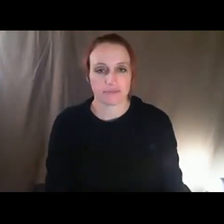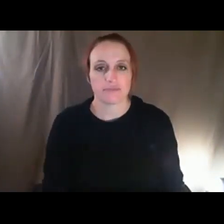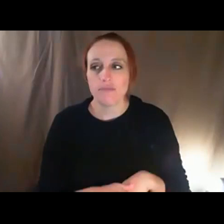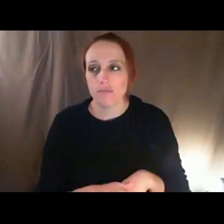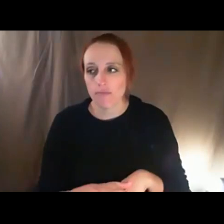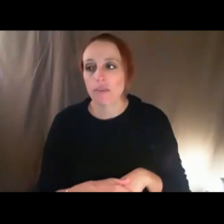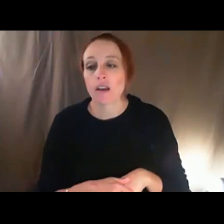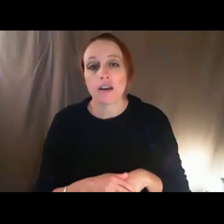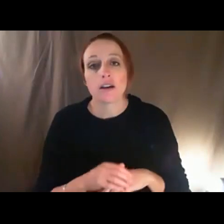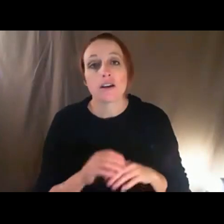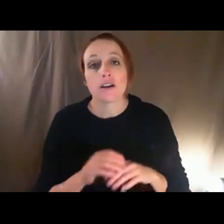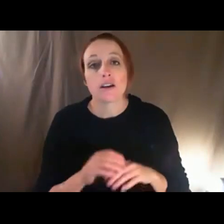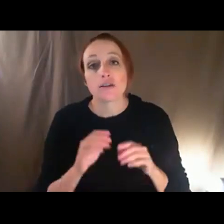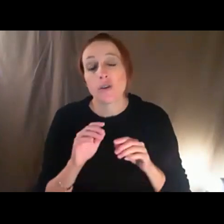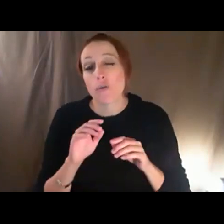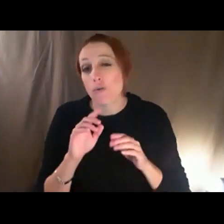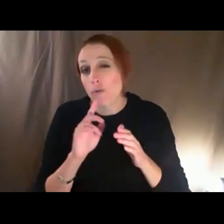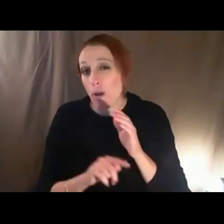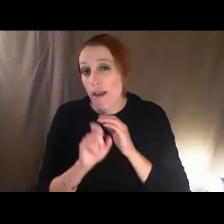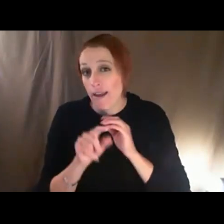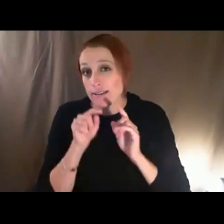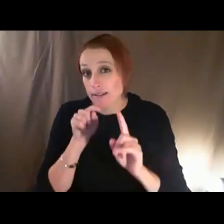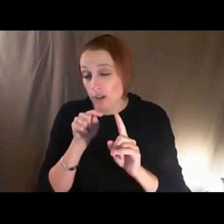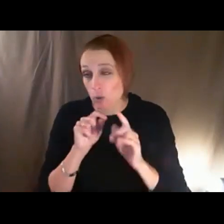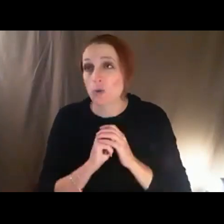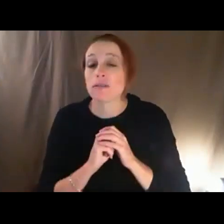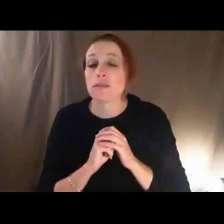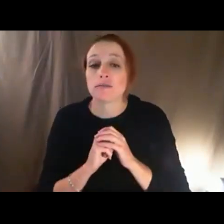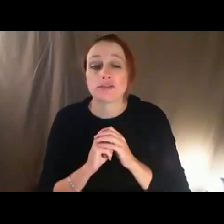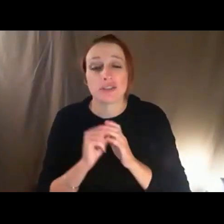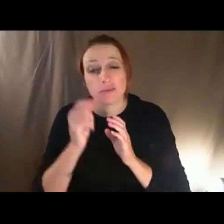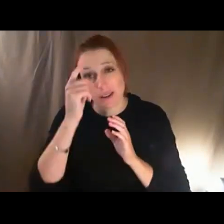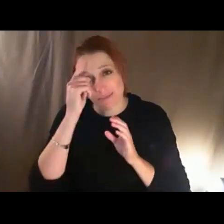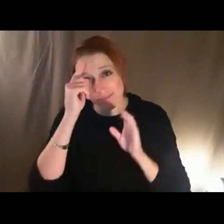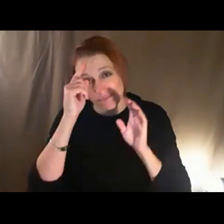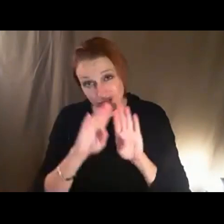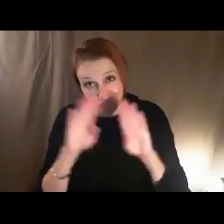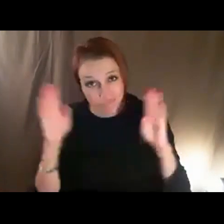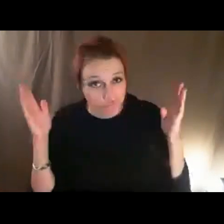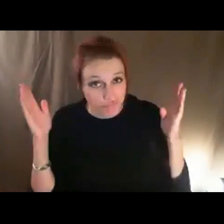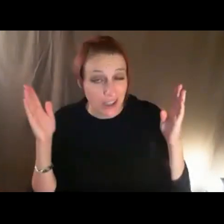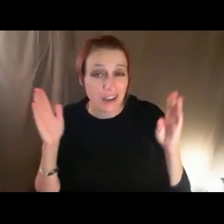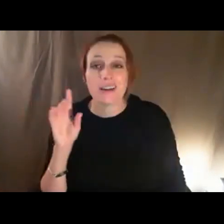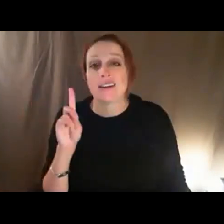talk about this merging of these two topics is that you just stay open to the data, monitor how you